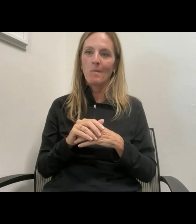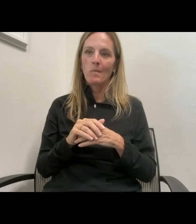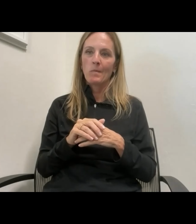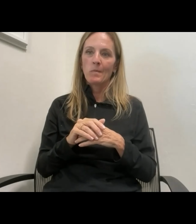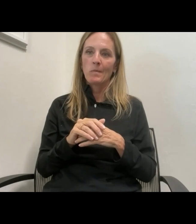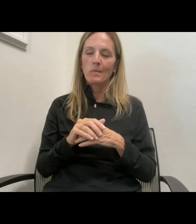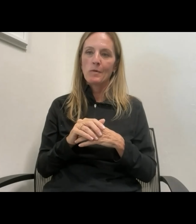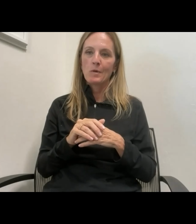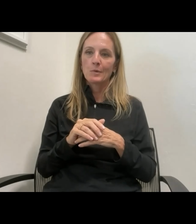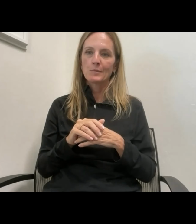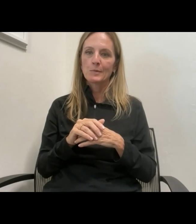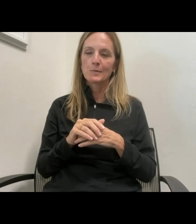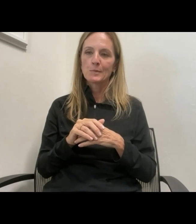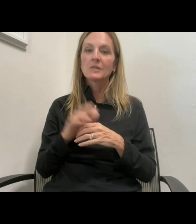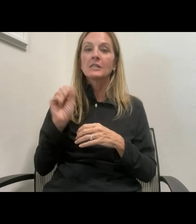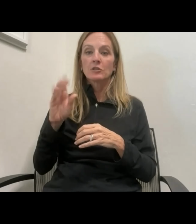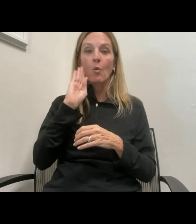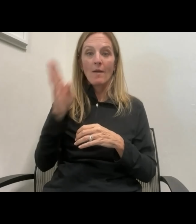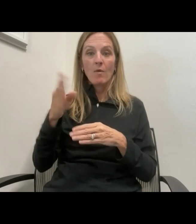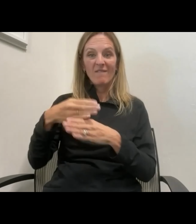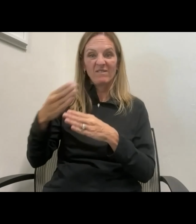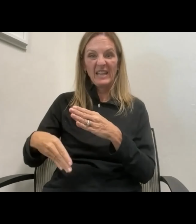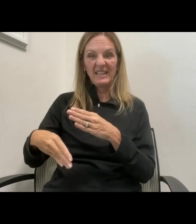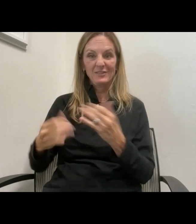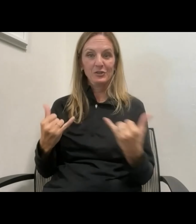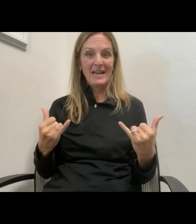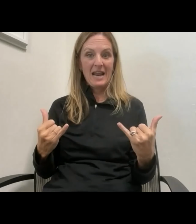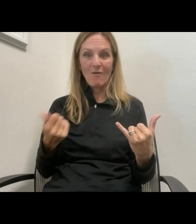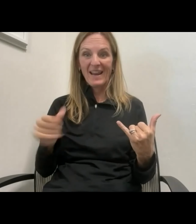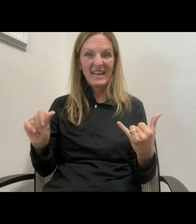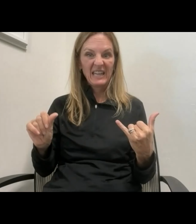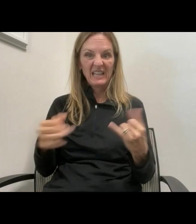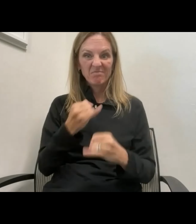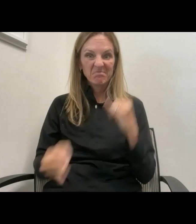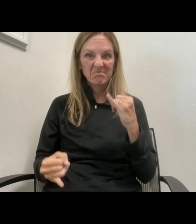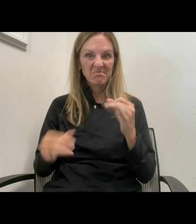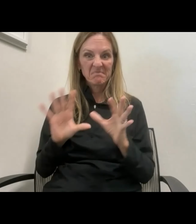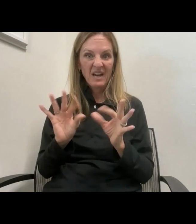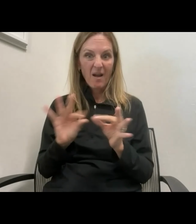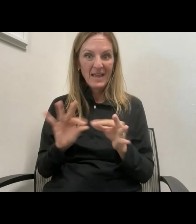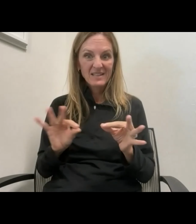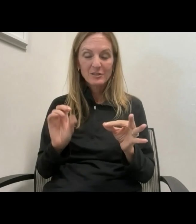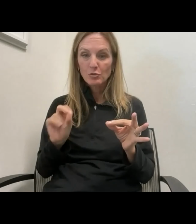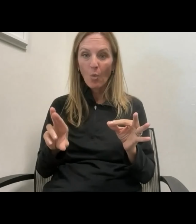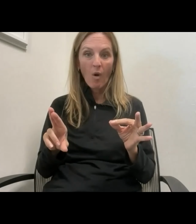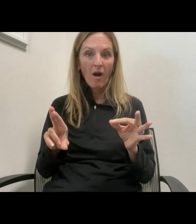And so we're just gonna wrap up here, is there any final comments or anything you would like to share